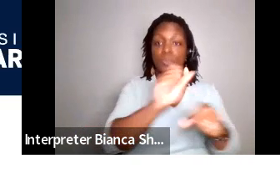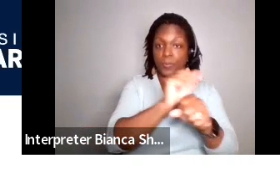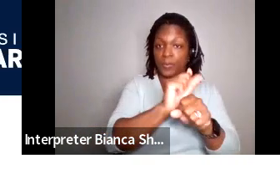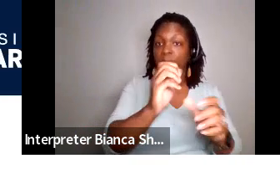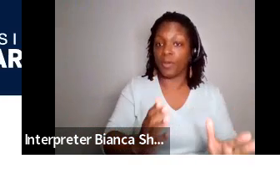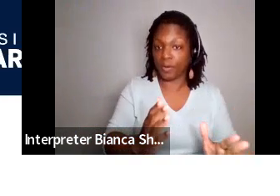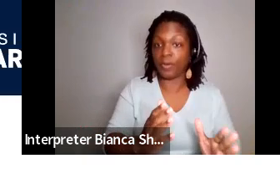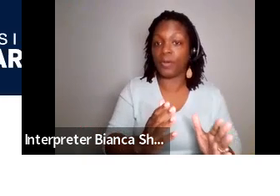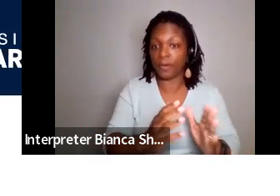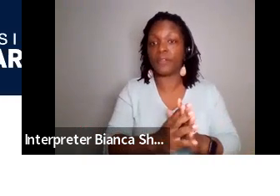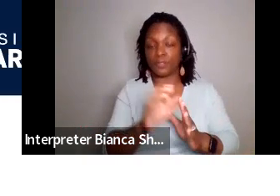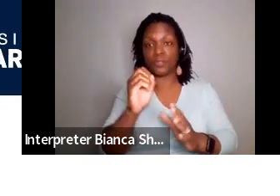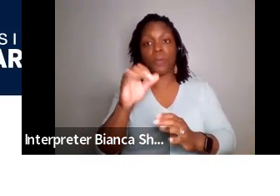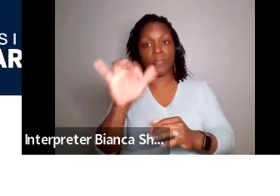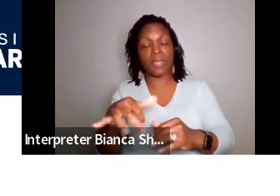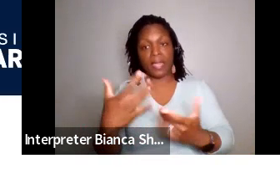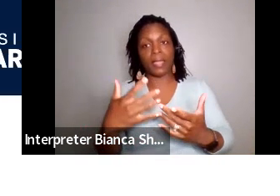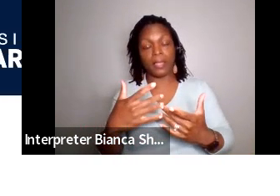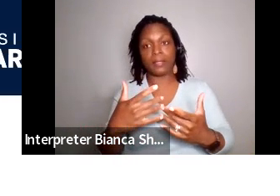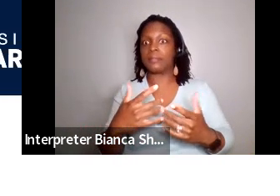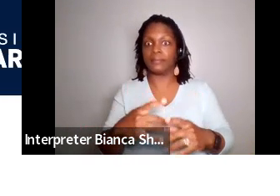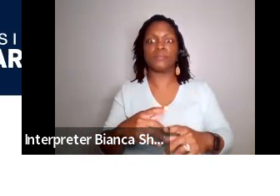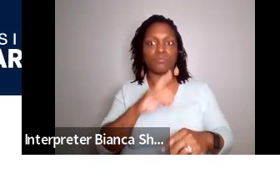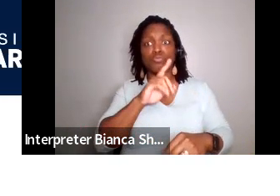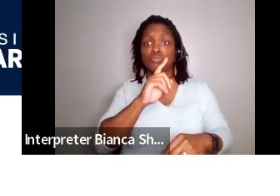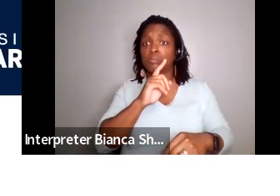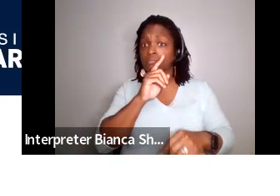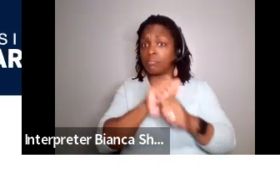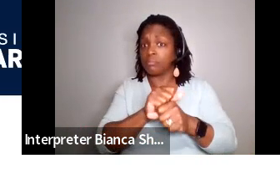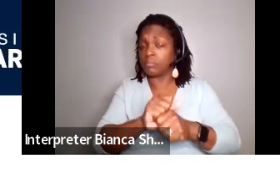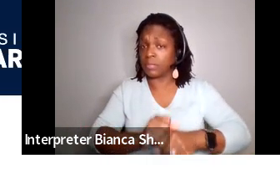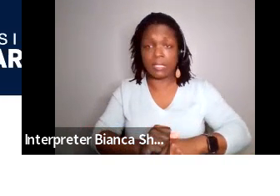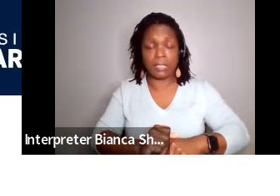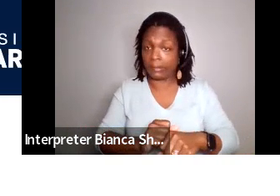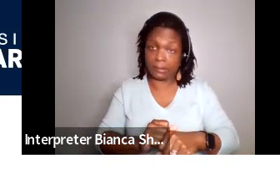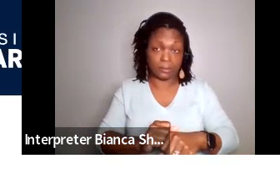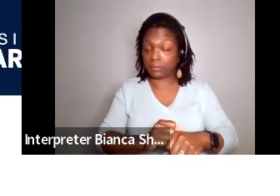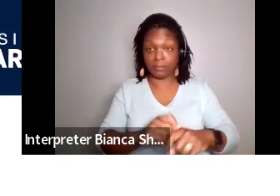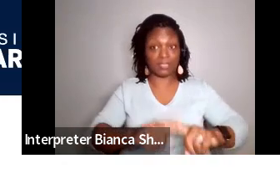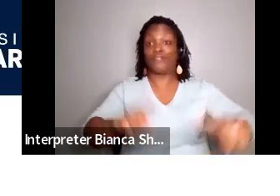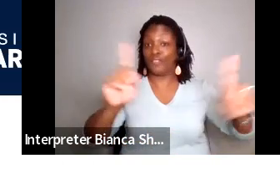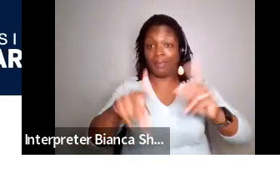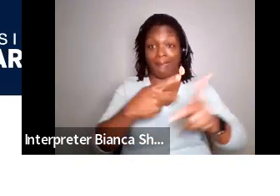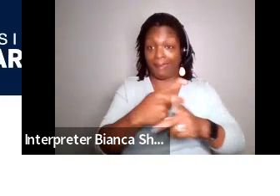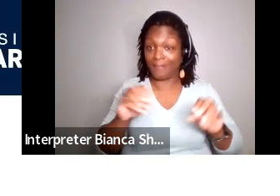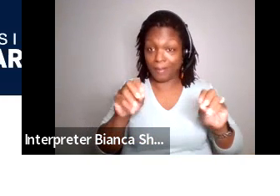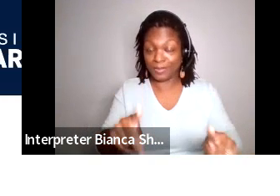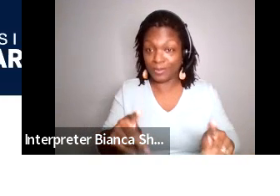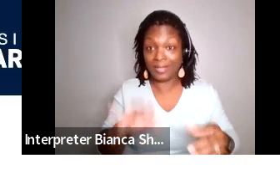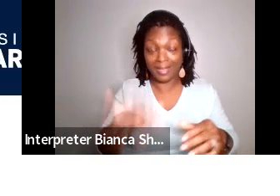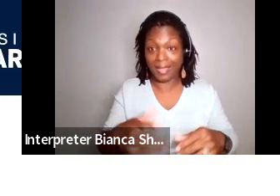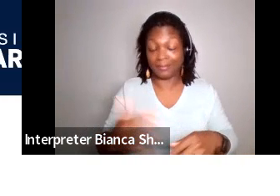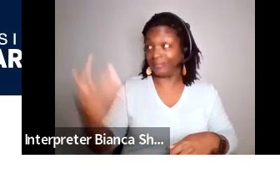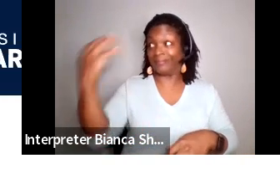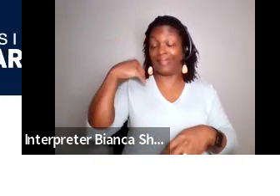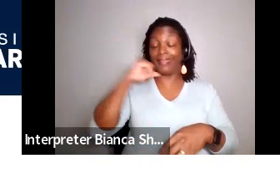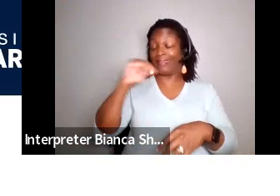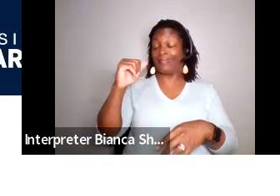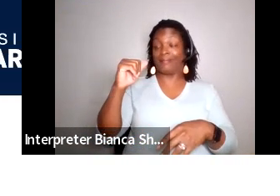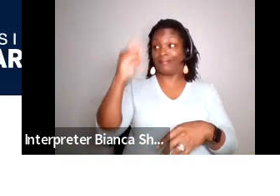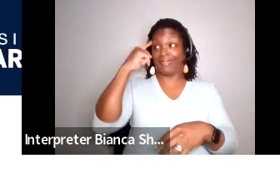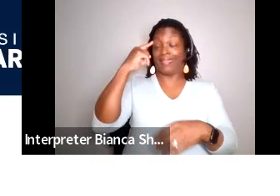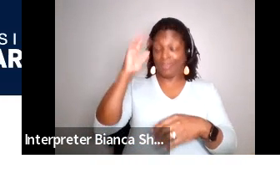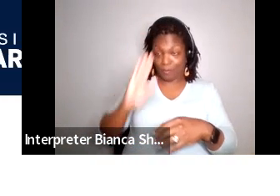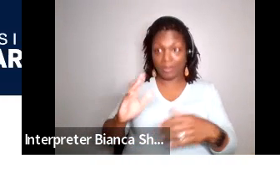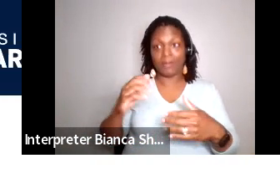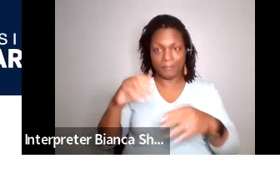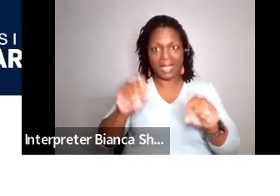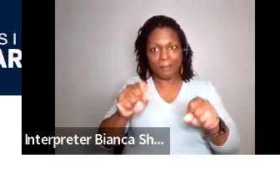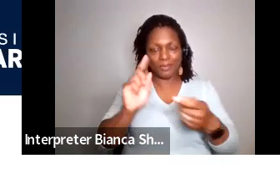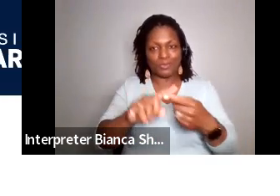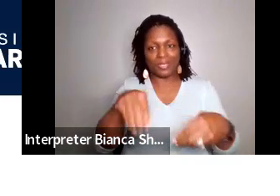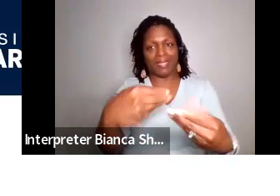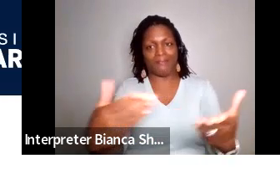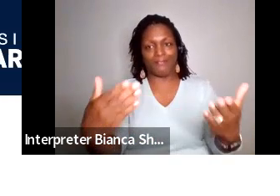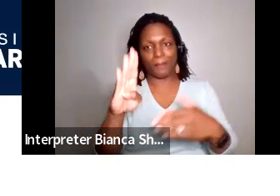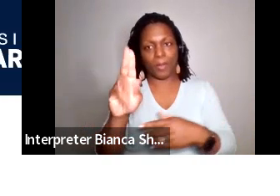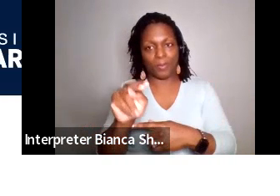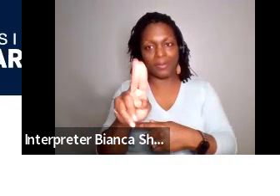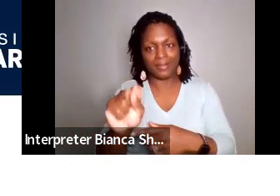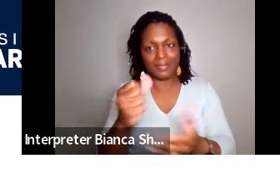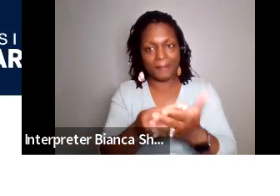So this is incredibly unique Opportunity you know 10 years ago 5 years ago, 3 years ago, I never ever thought that we would ever have an opportunity to just hand bonus money to provideers to support the people.